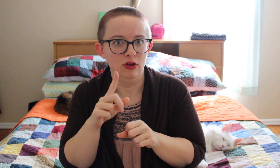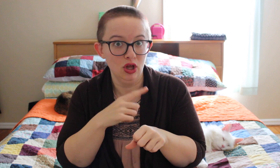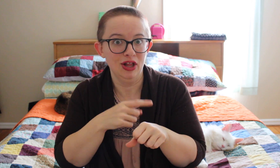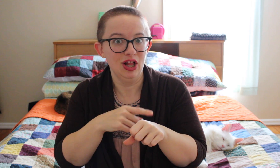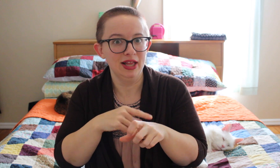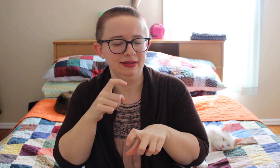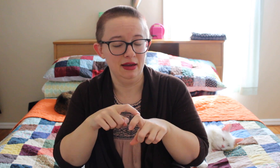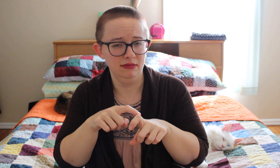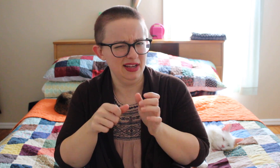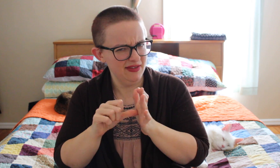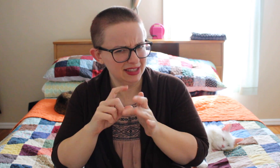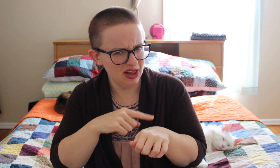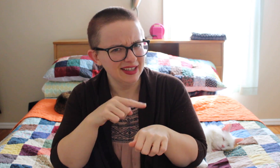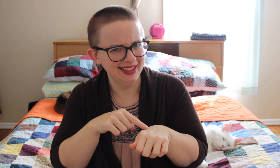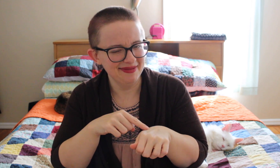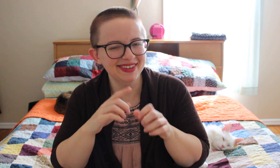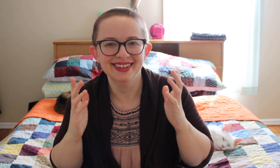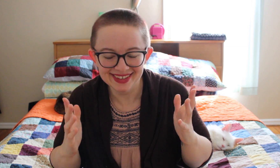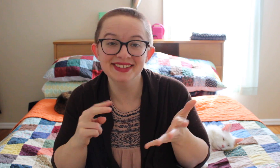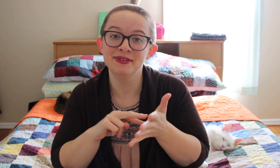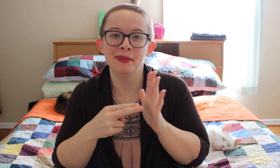and reuse them for a long, long time. Did I mention a long time?